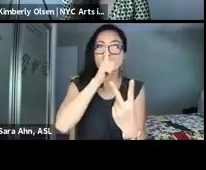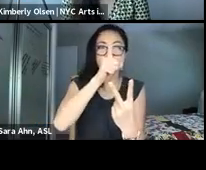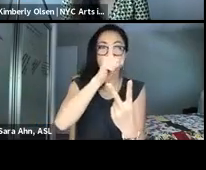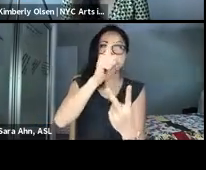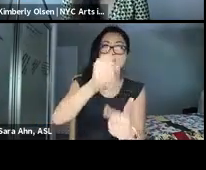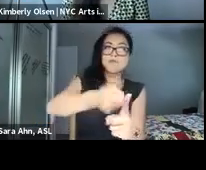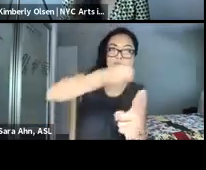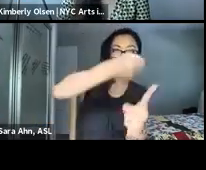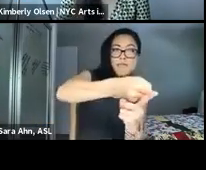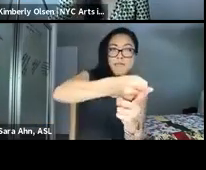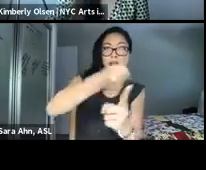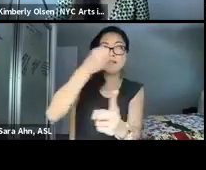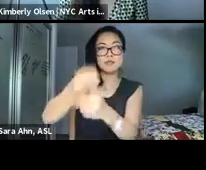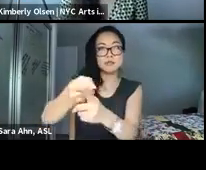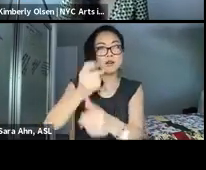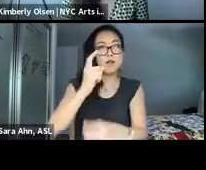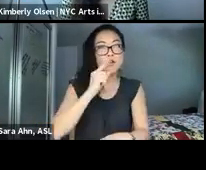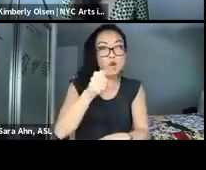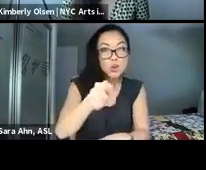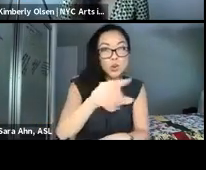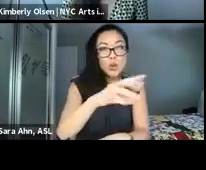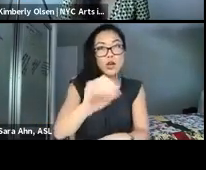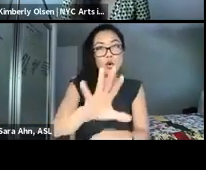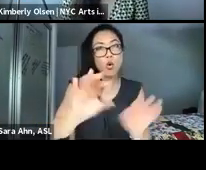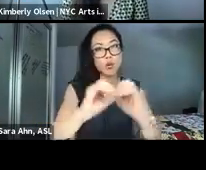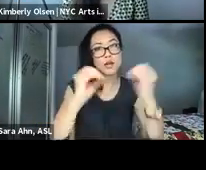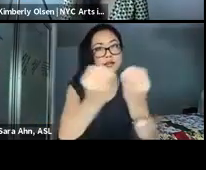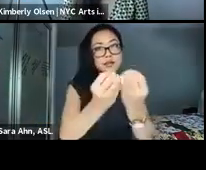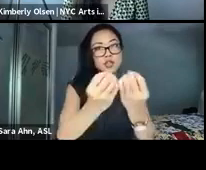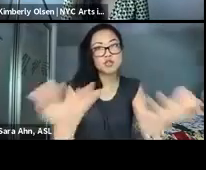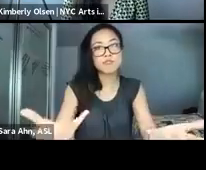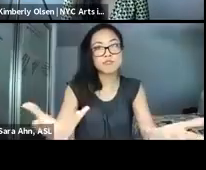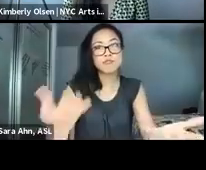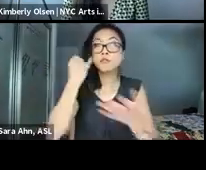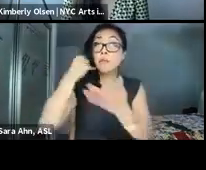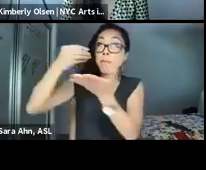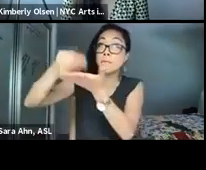it will really guide our thinking and be effective. Alejandra Duque Cifuentes: Let's